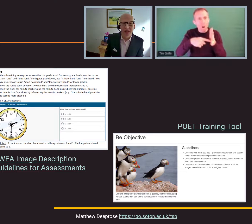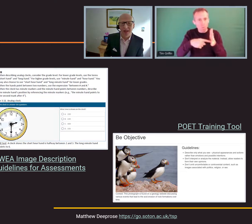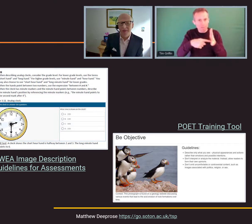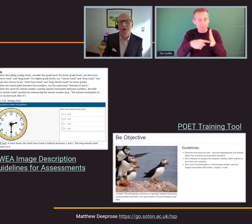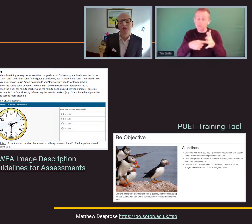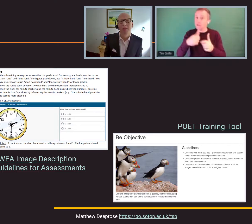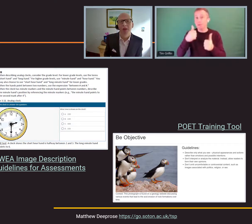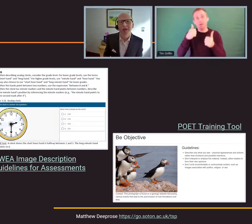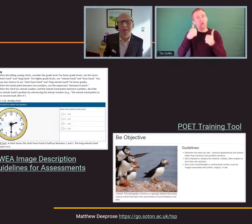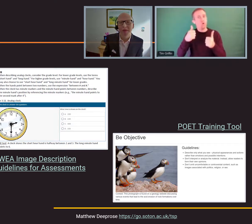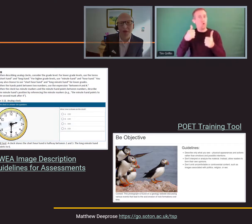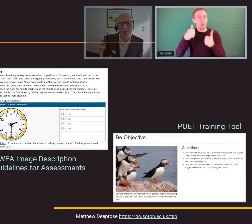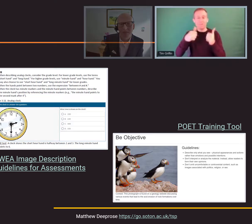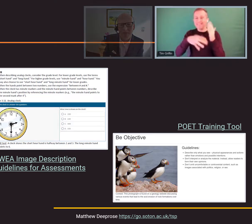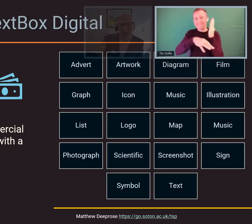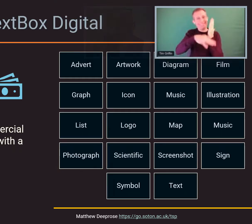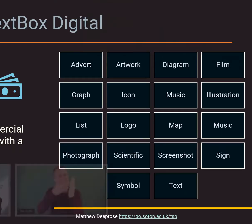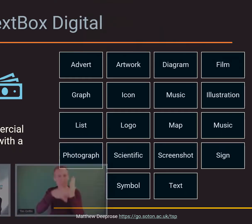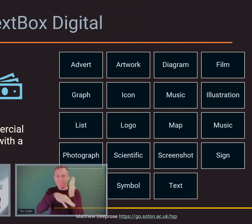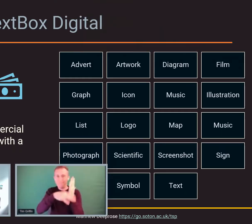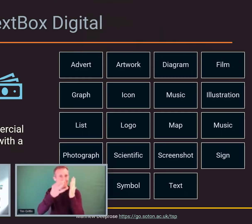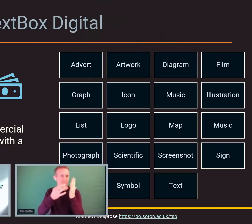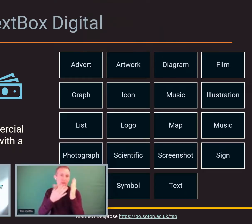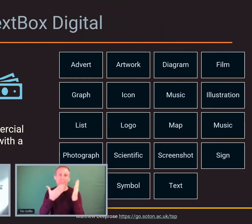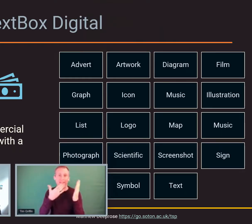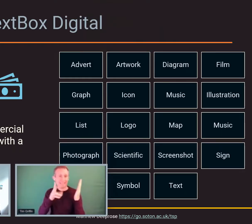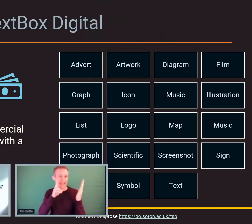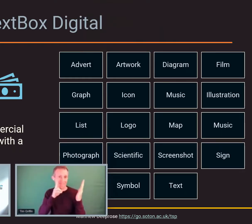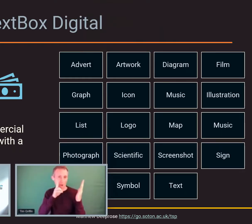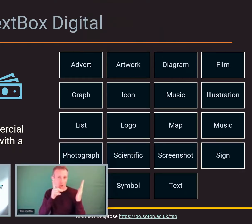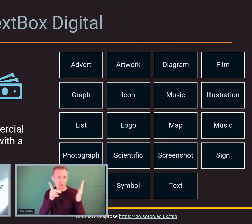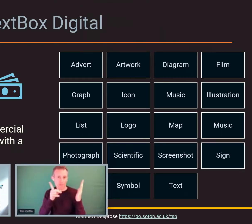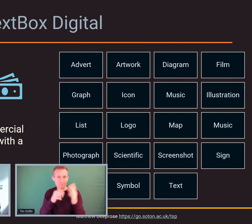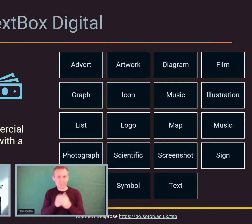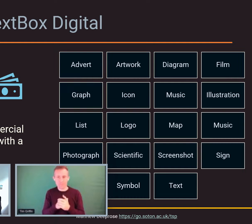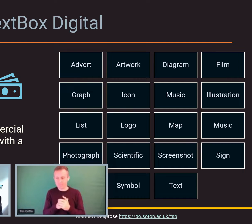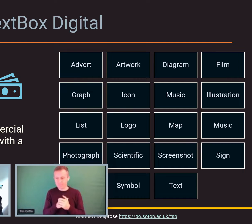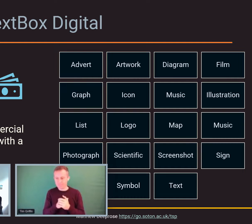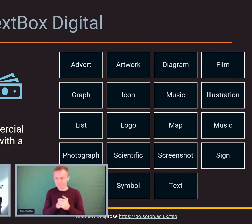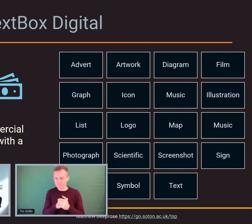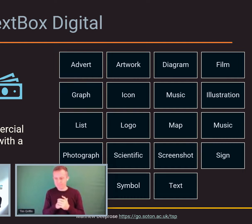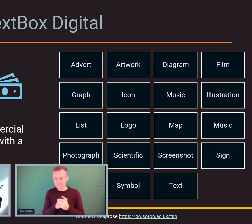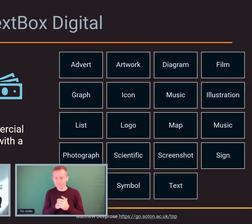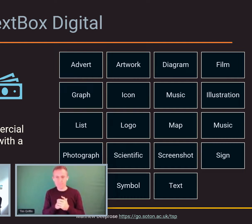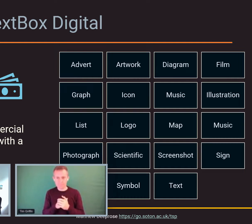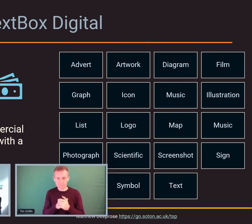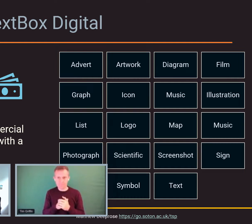If you've not come across it before, I recommend it. The previous resources were all freely available.